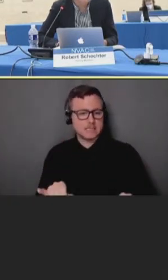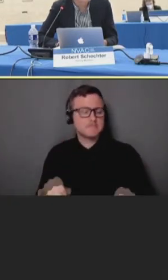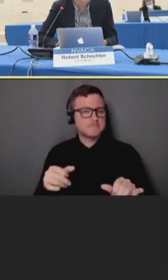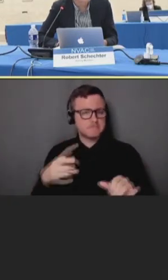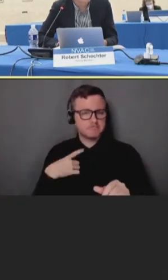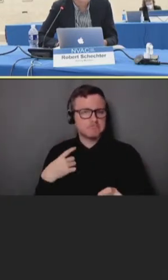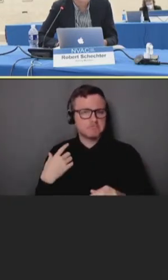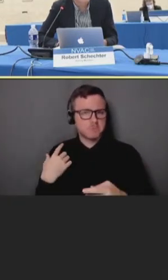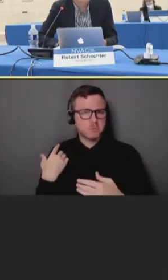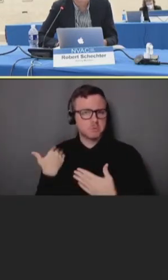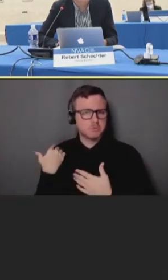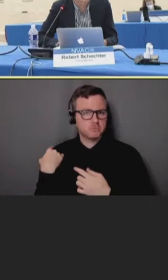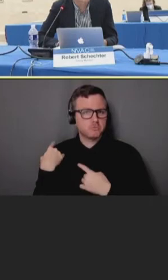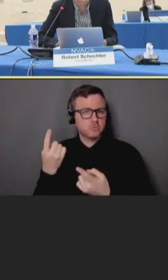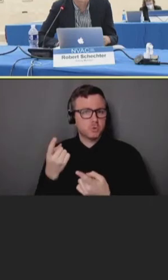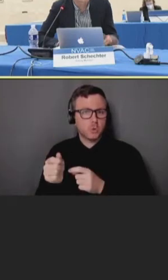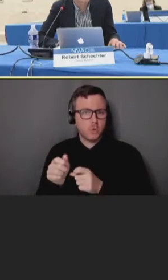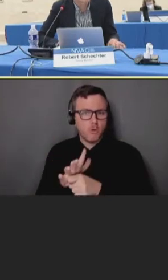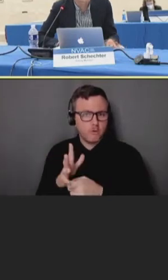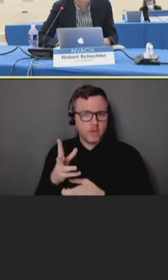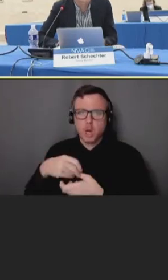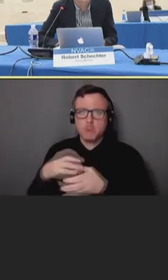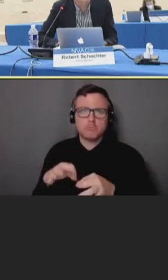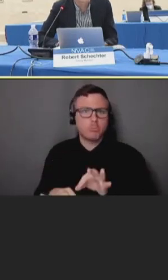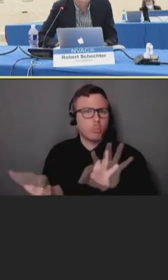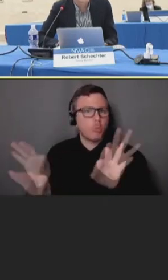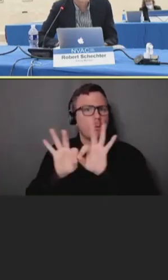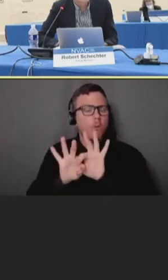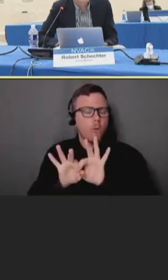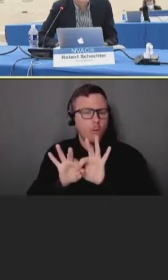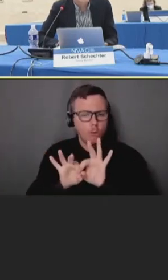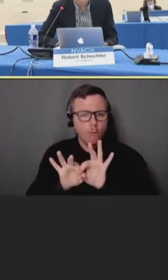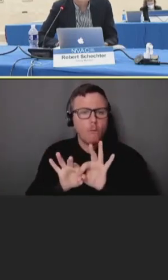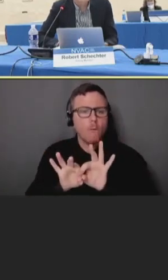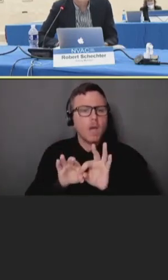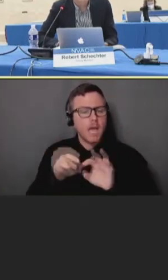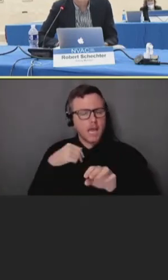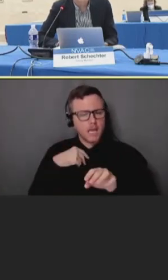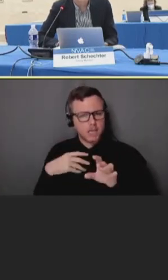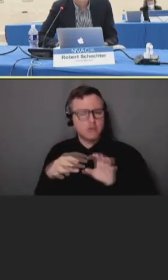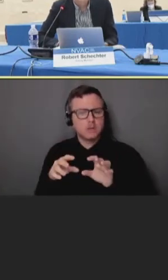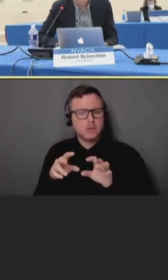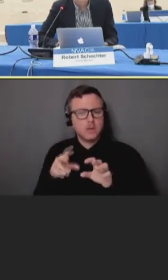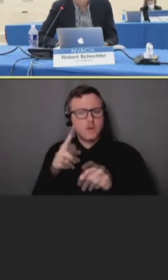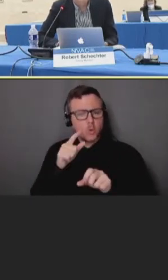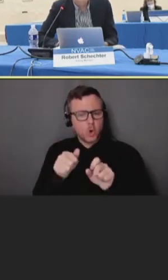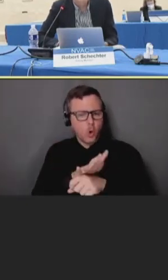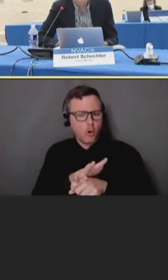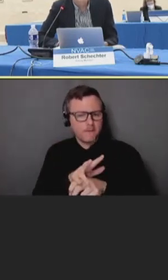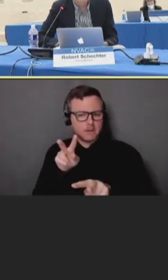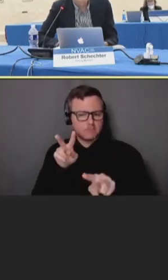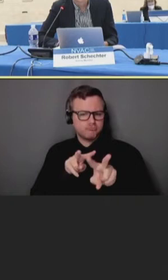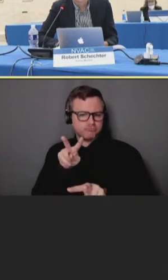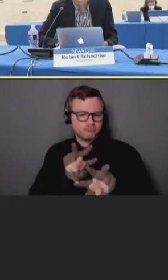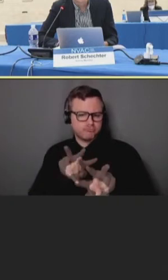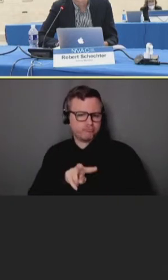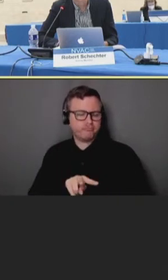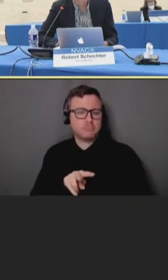COVID and how valuable they've been in COVID surveillance and thinking about how important